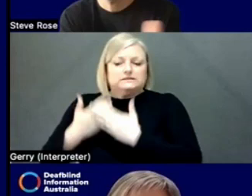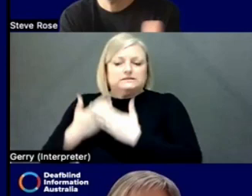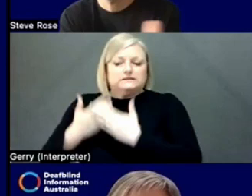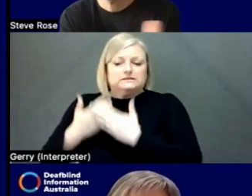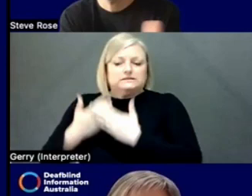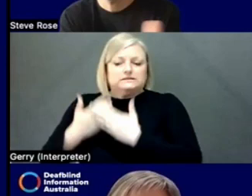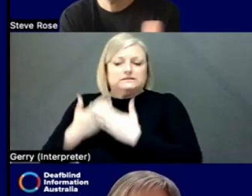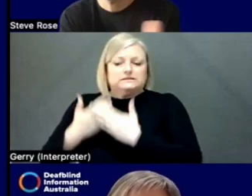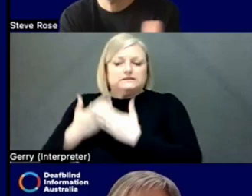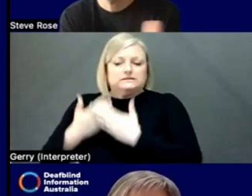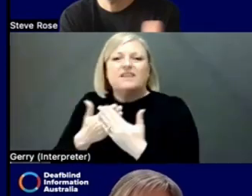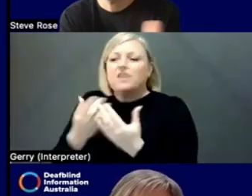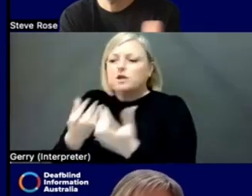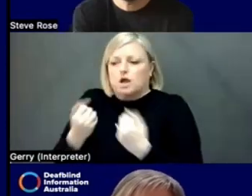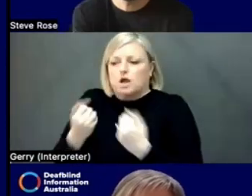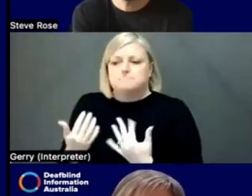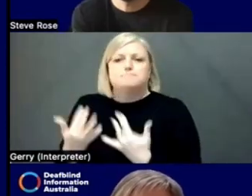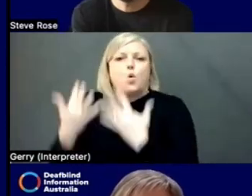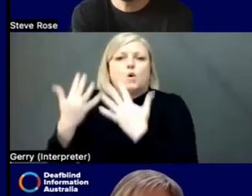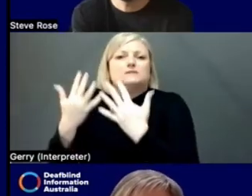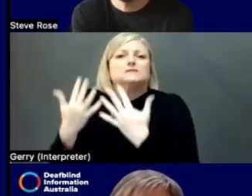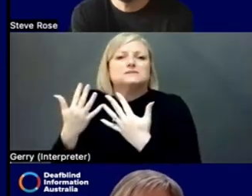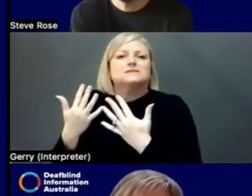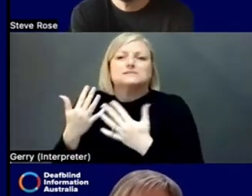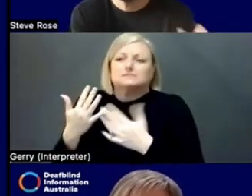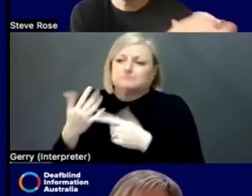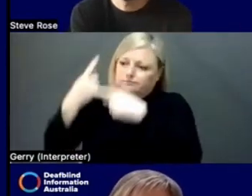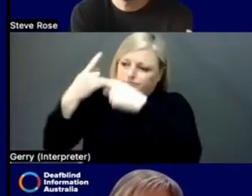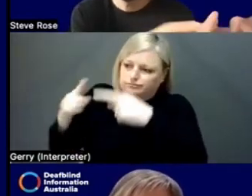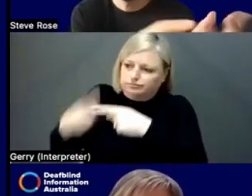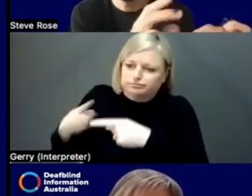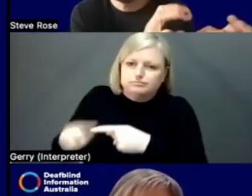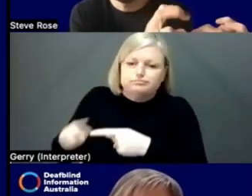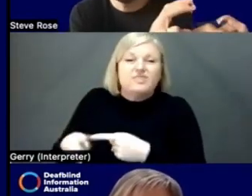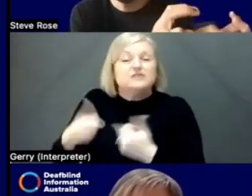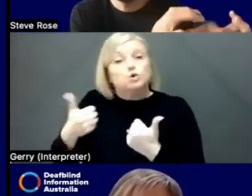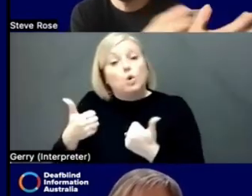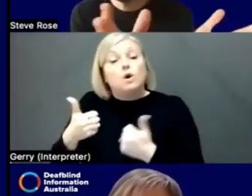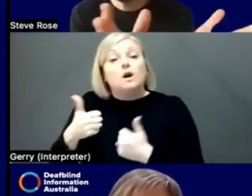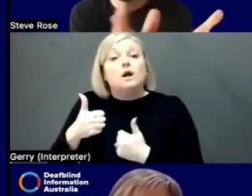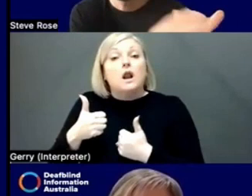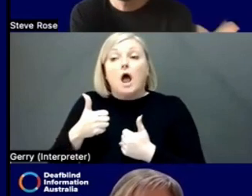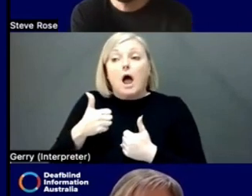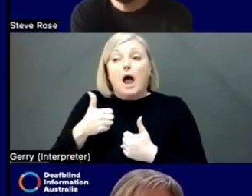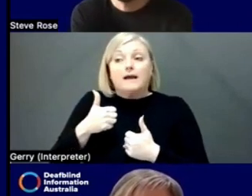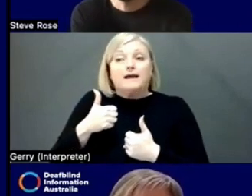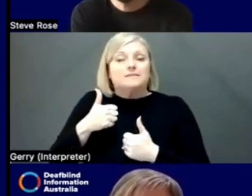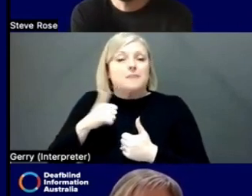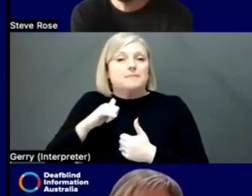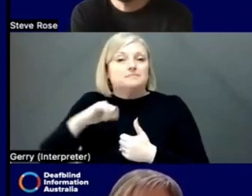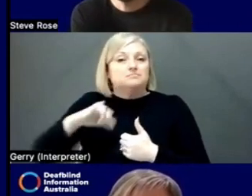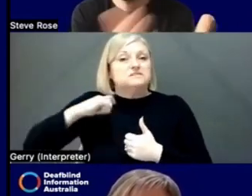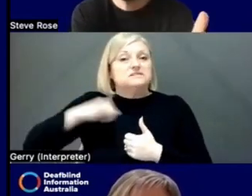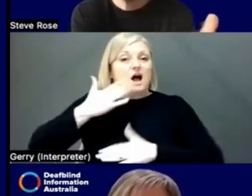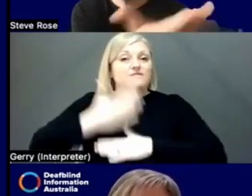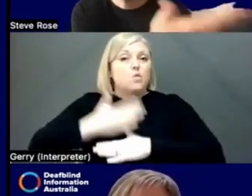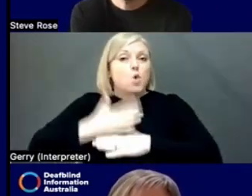for higher study, which is quite helpful for people in schools who want their... We have something called a higher level teaching assistant,